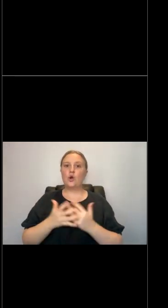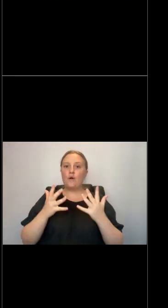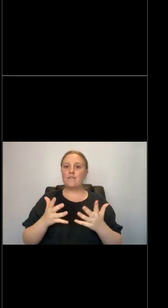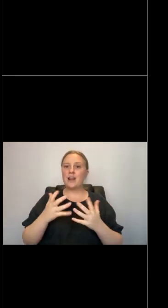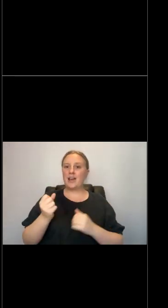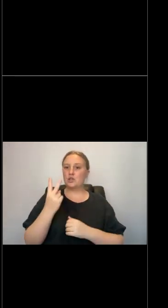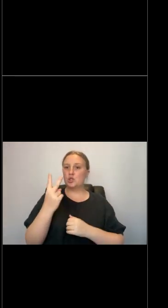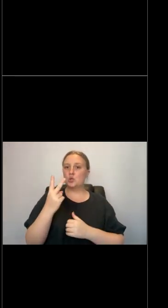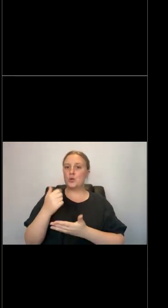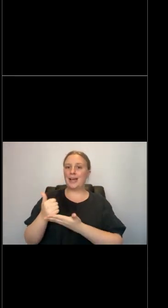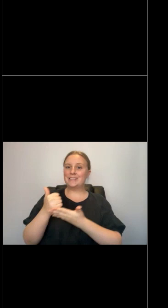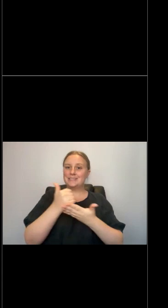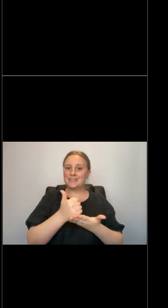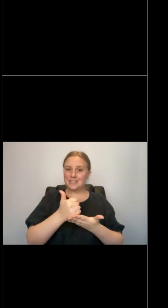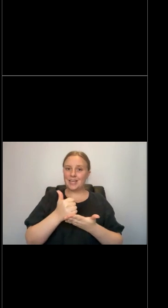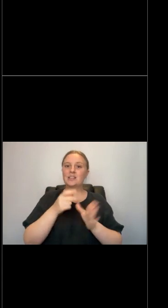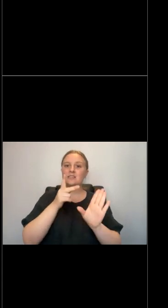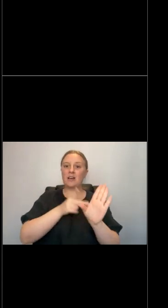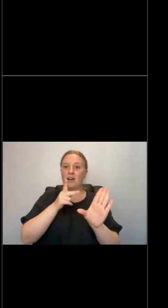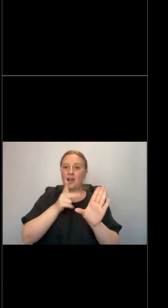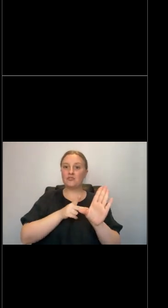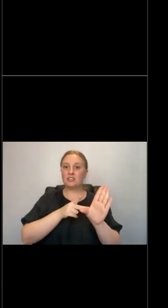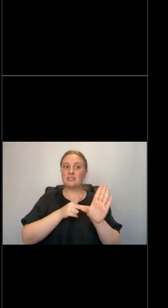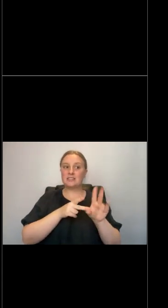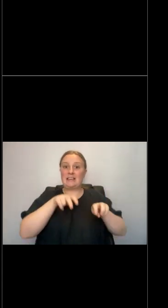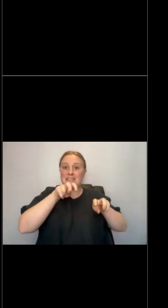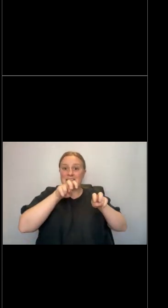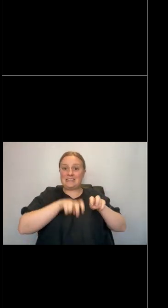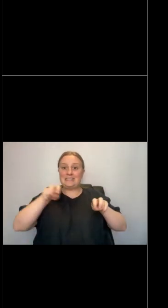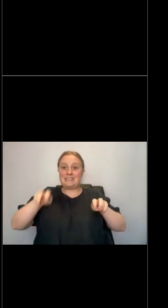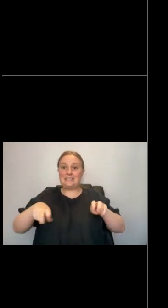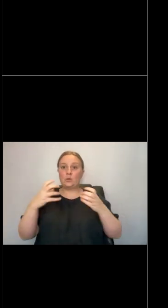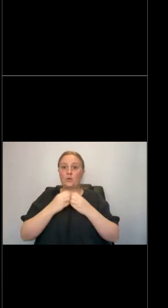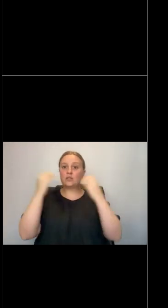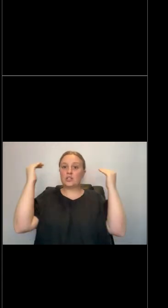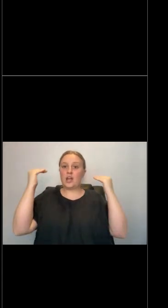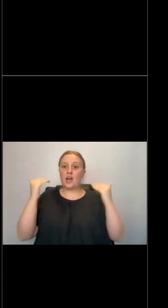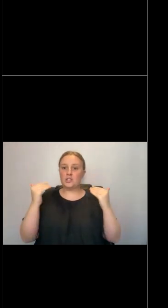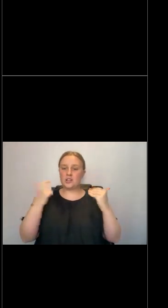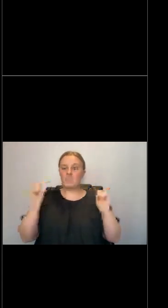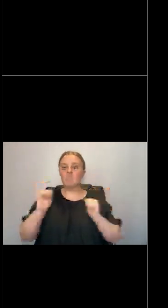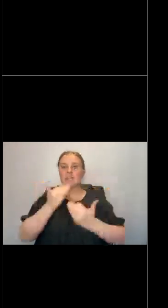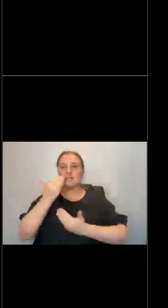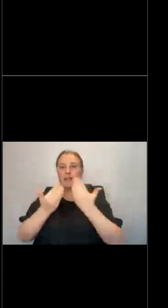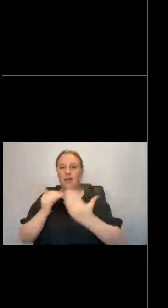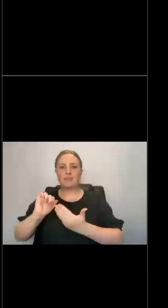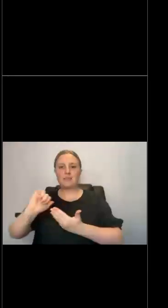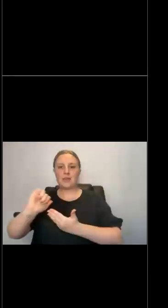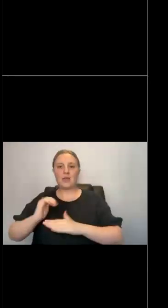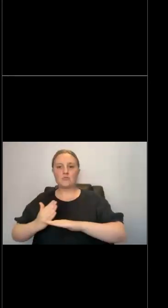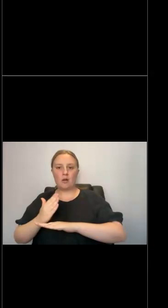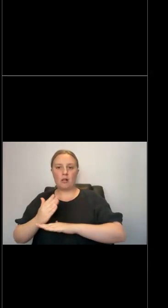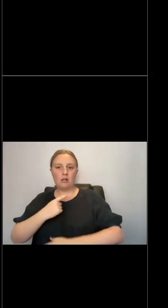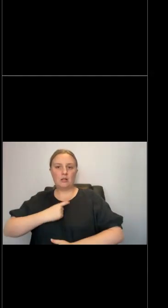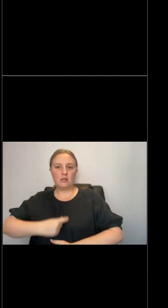who sit up with the judge, and I've explained to you their role. And of course, those lawyers, lots of lawyers.